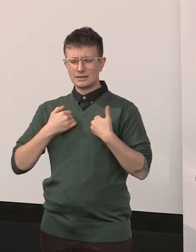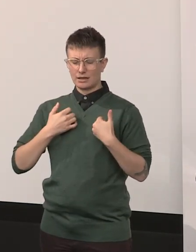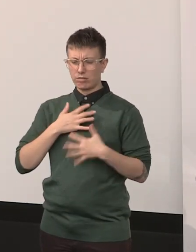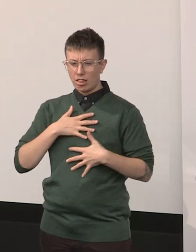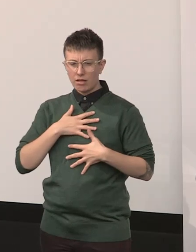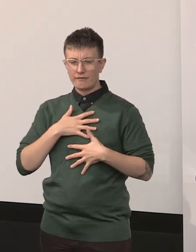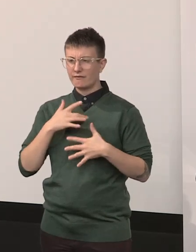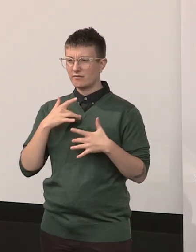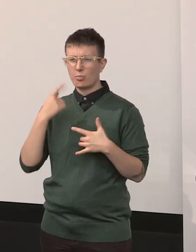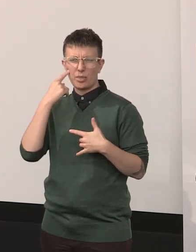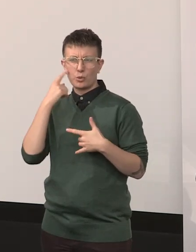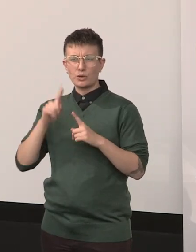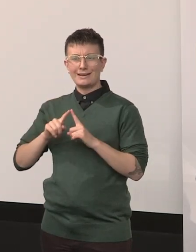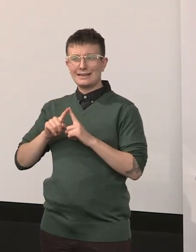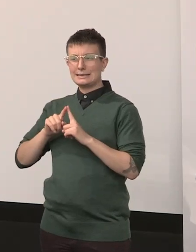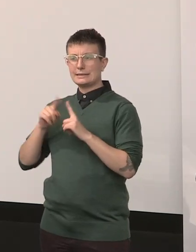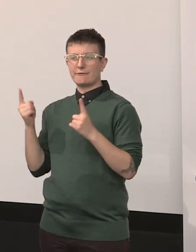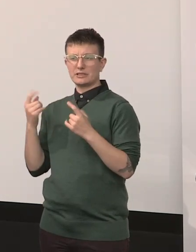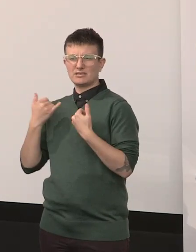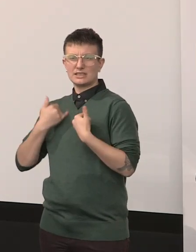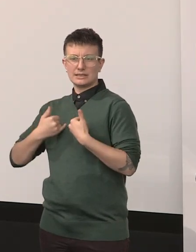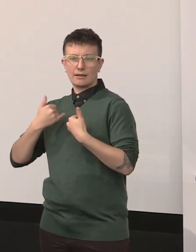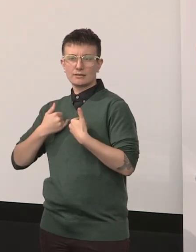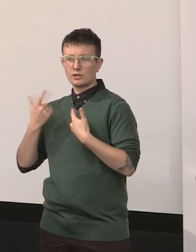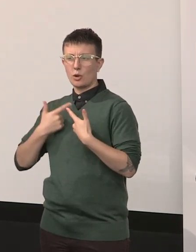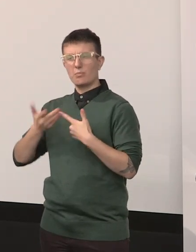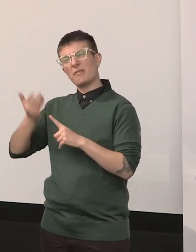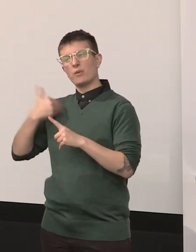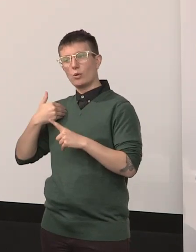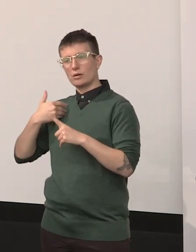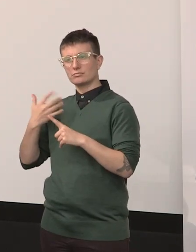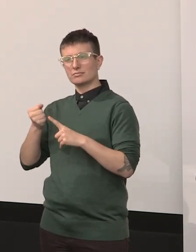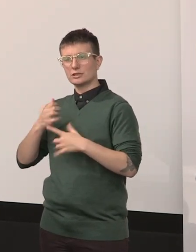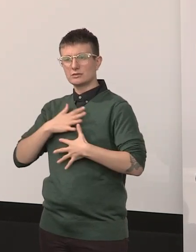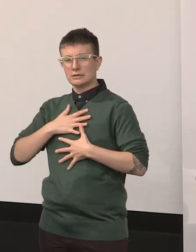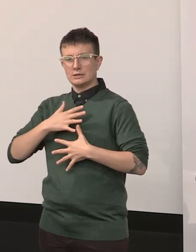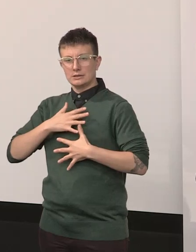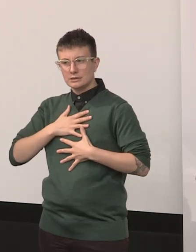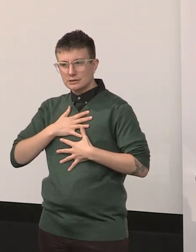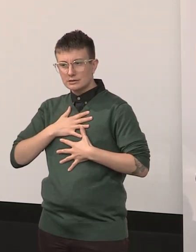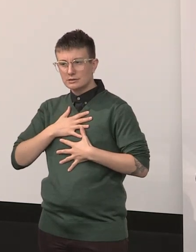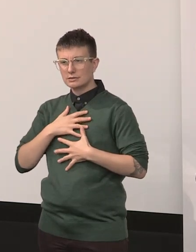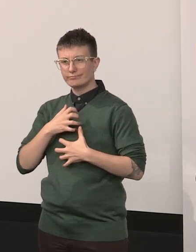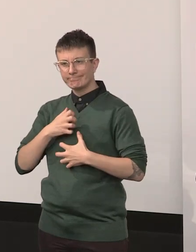mentioned that she did have